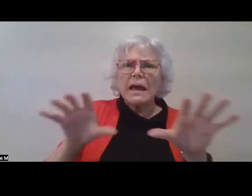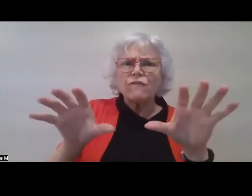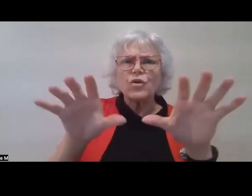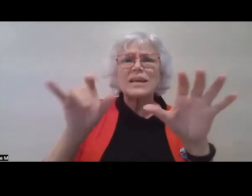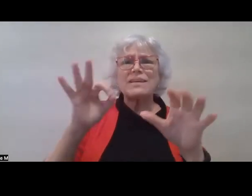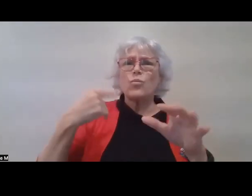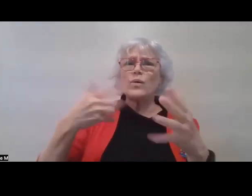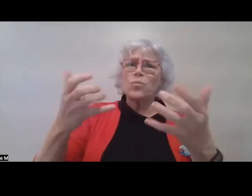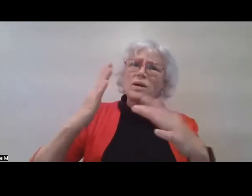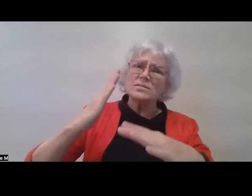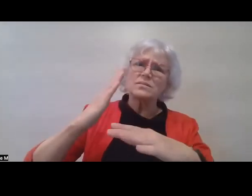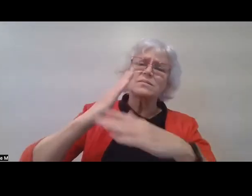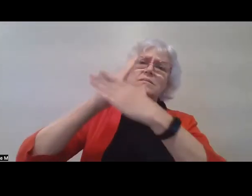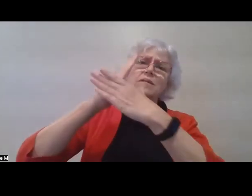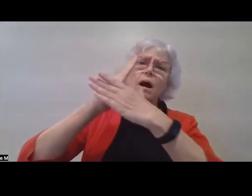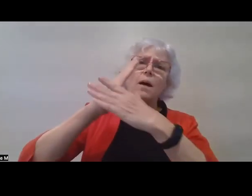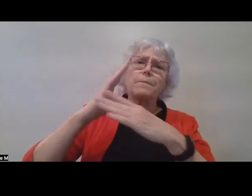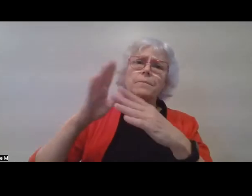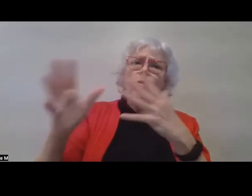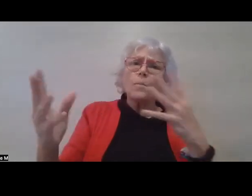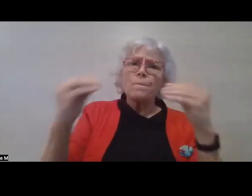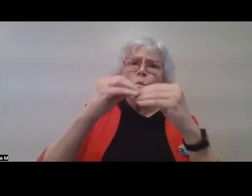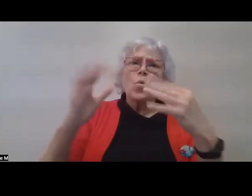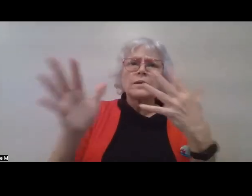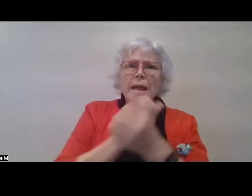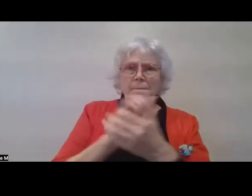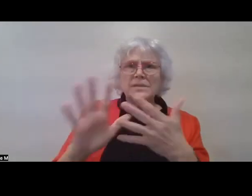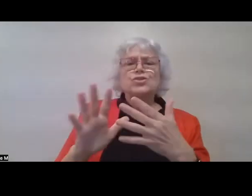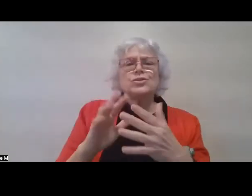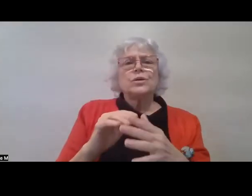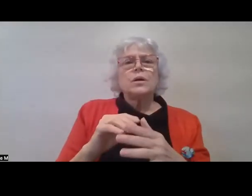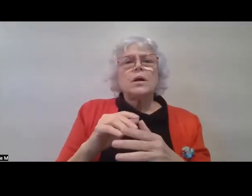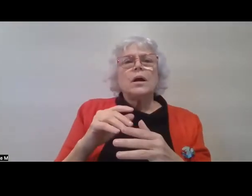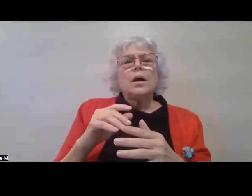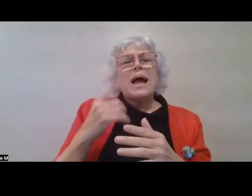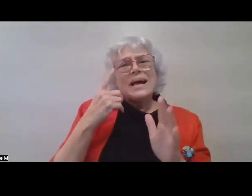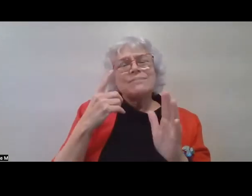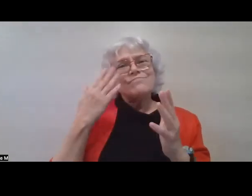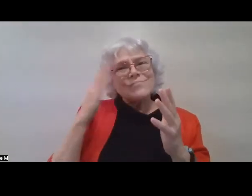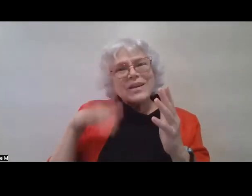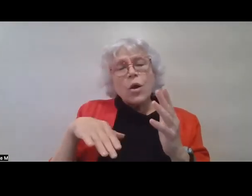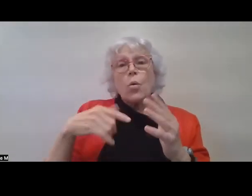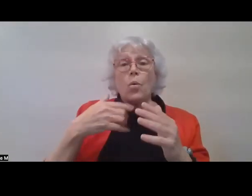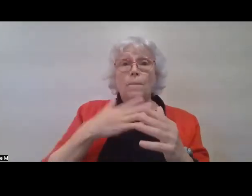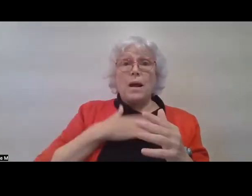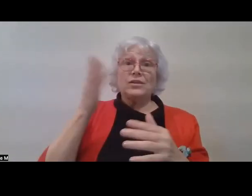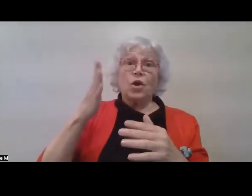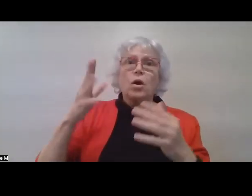damage and bring justice to the people most impacted. I know this might seem a bit all over the place, but the longer I do this